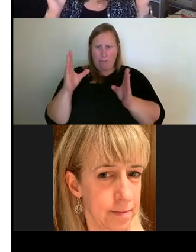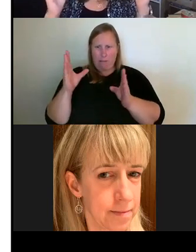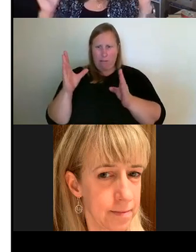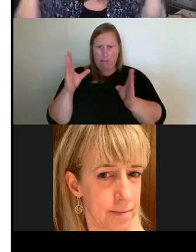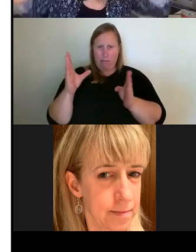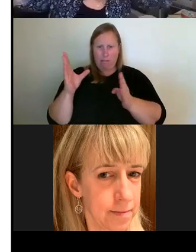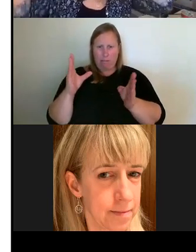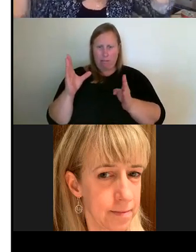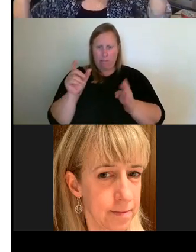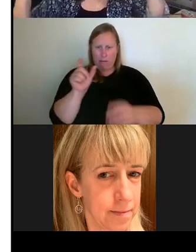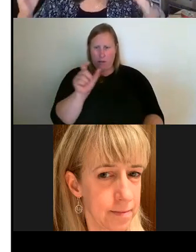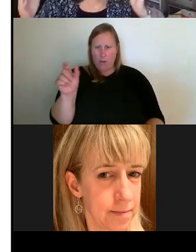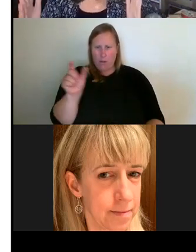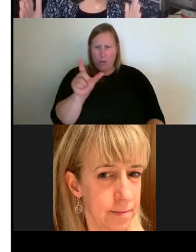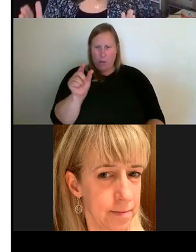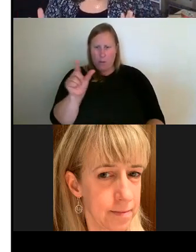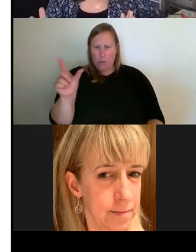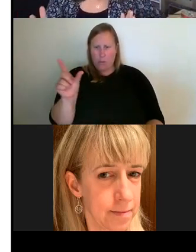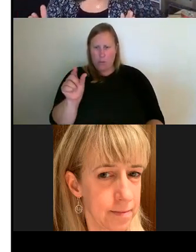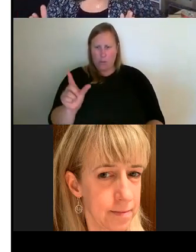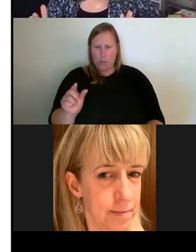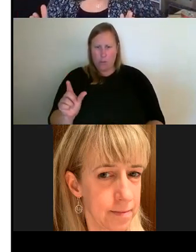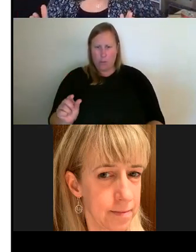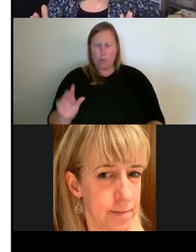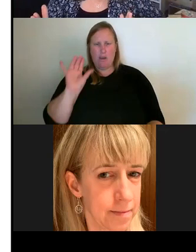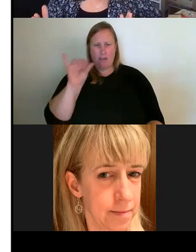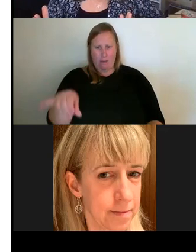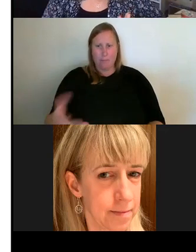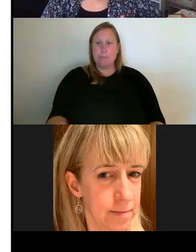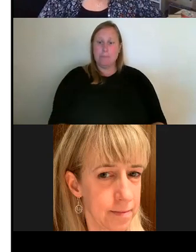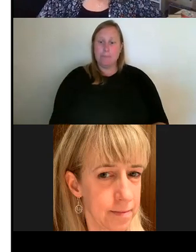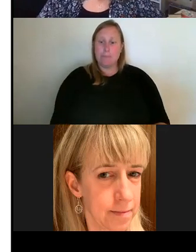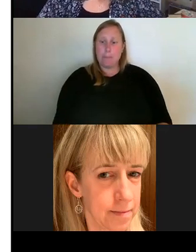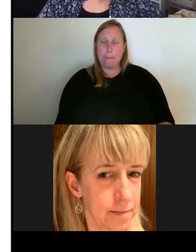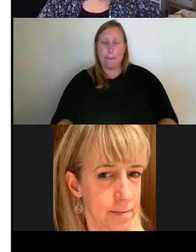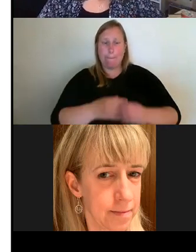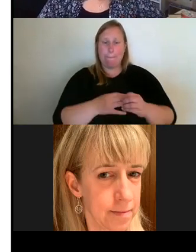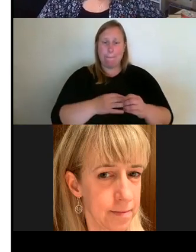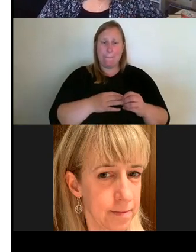spacing to get it even on both sides.